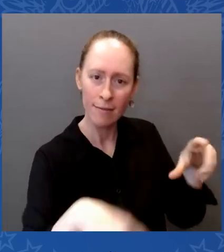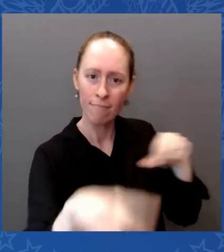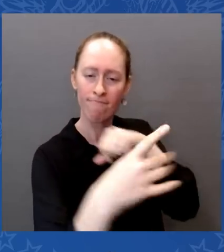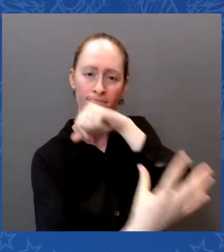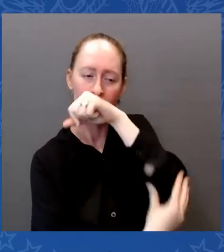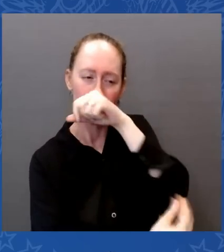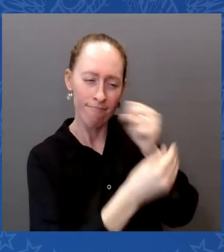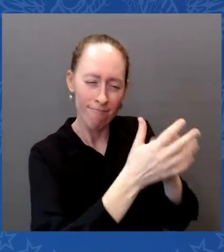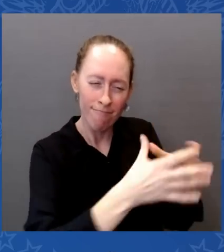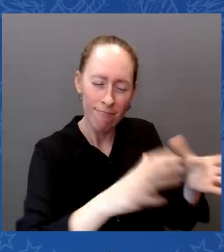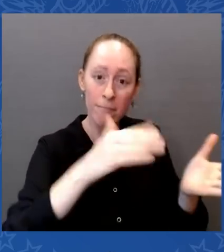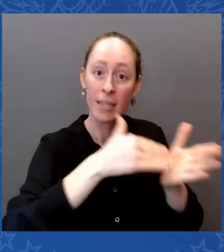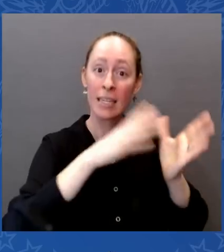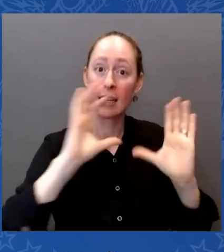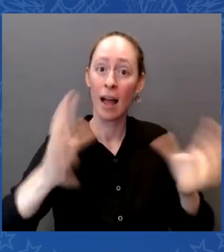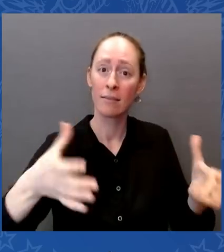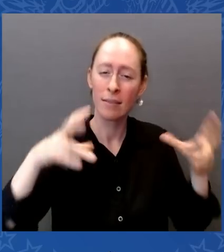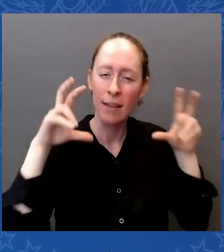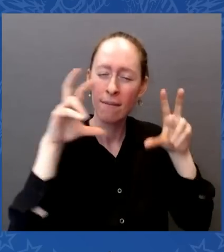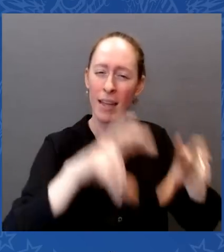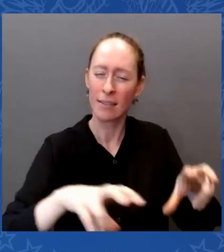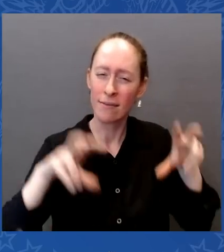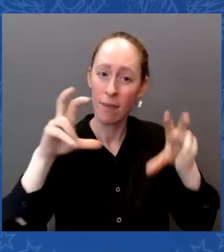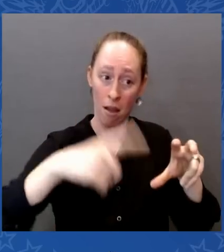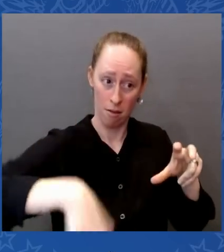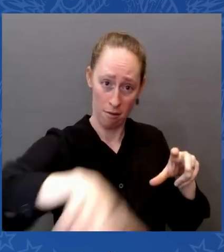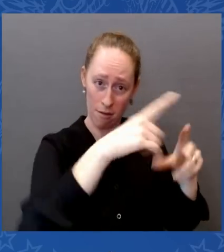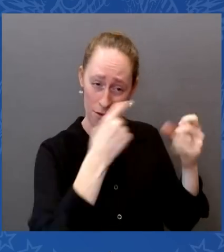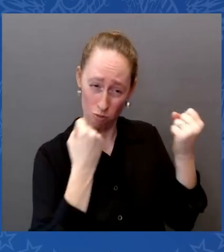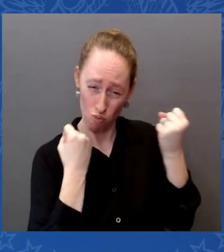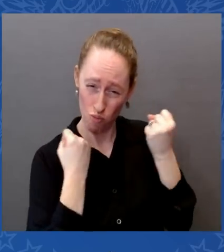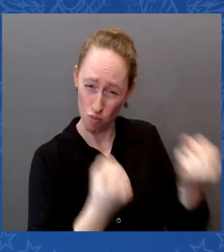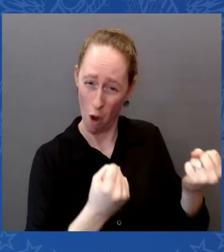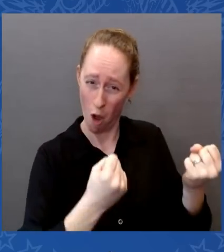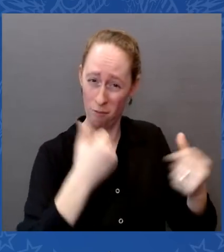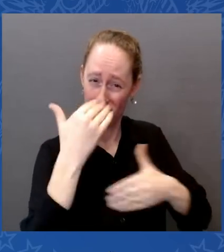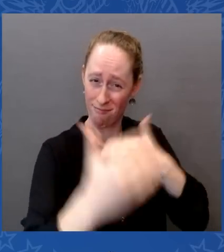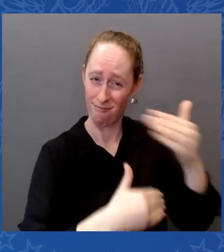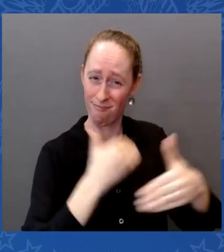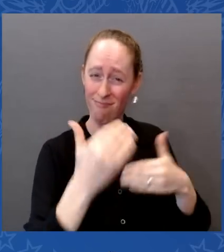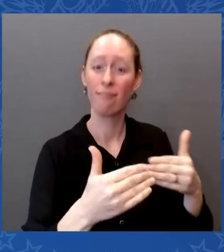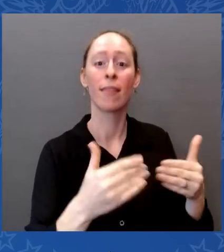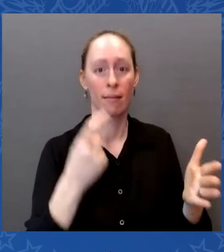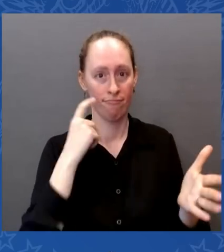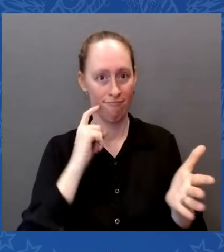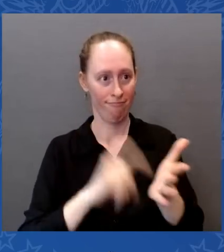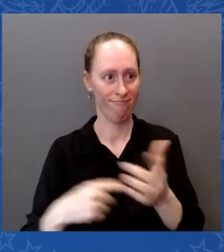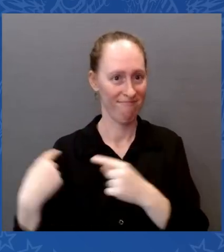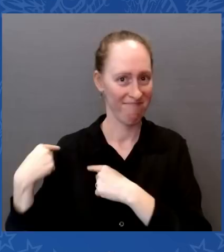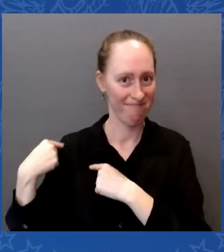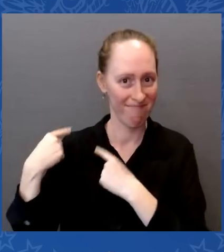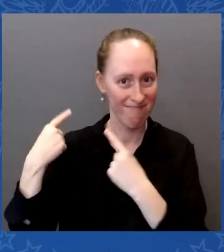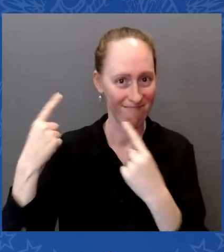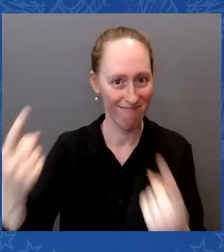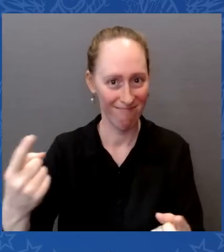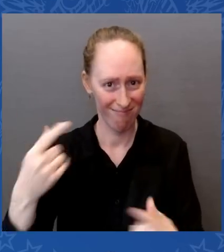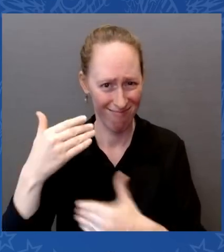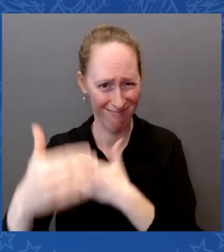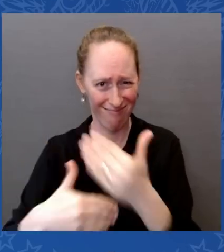Since I came to office, that's what we've done: historic vaccination efforts that saved lives, helped our economy recover from the lost jobs